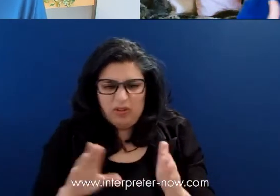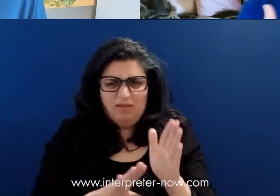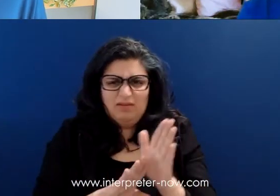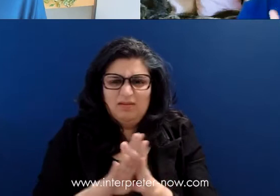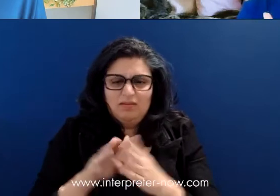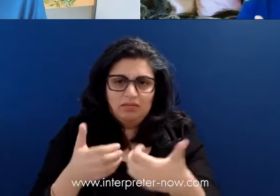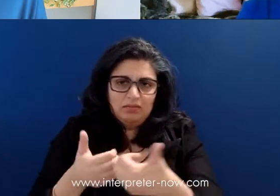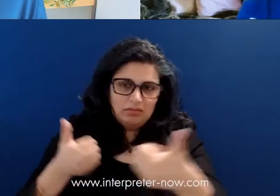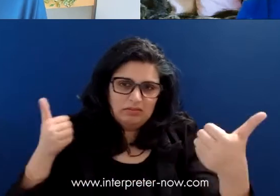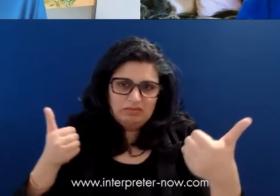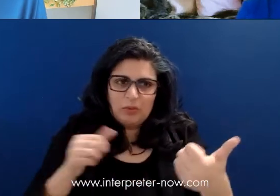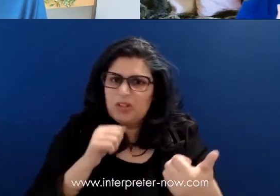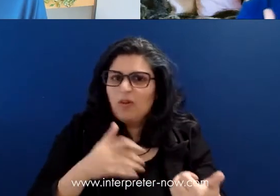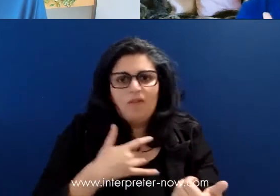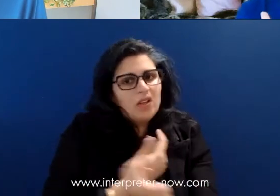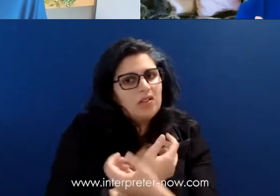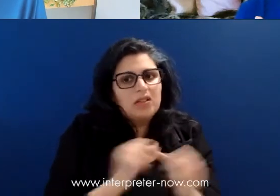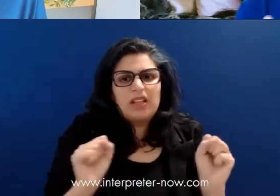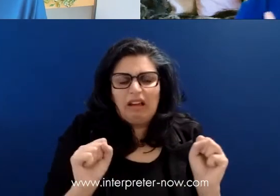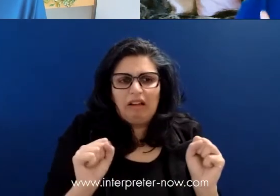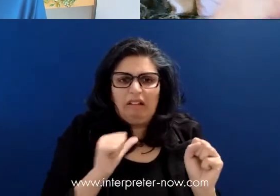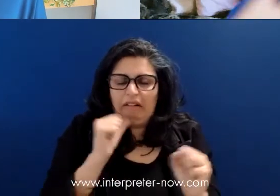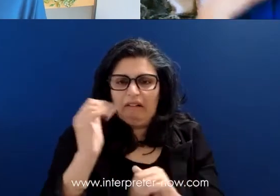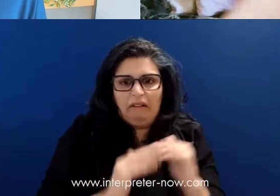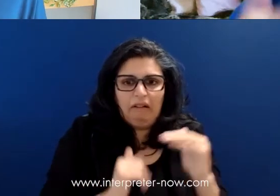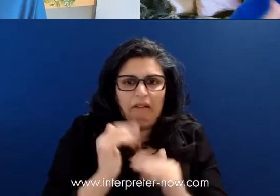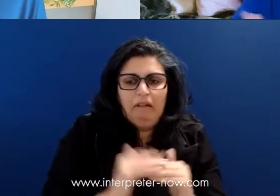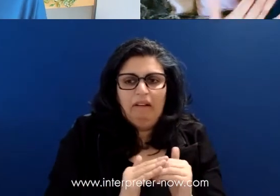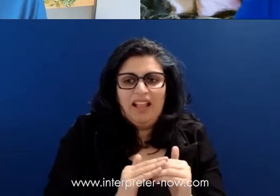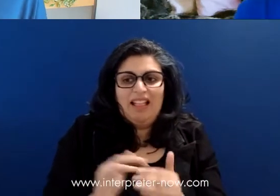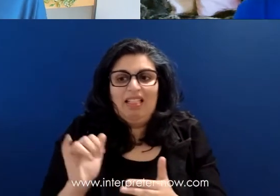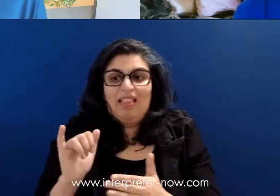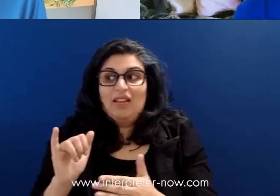a lack of safety and discomfort, which then has us in that state all day long.